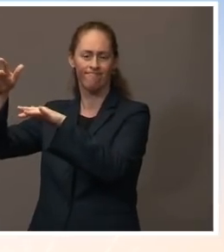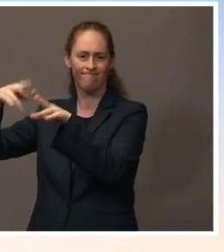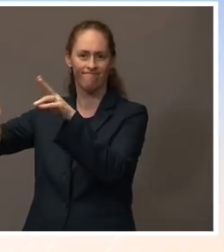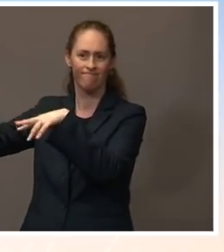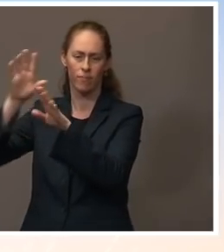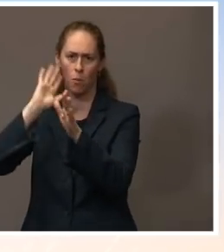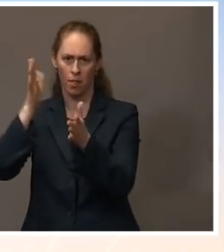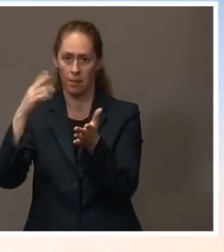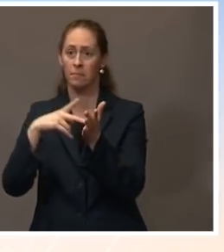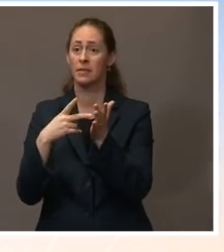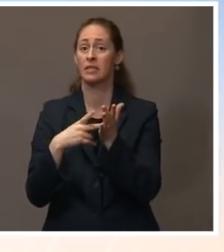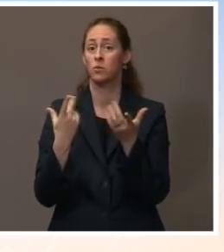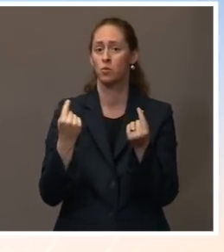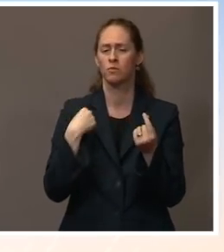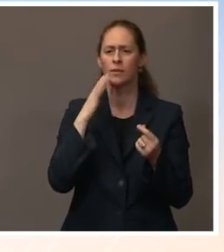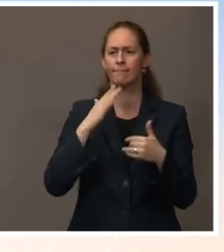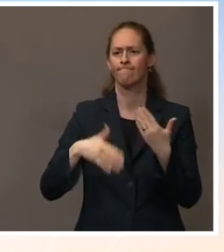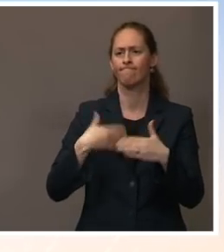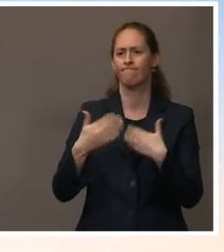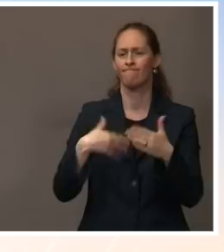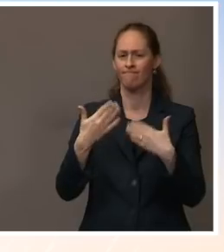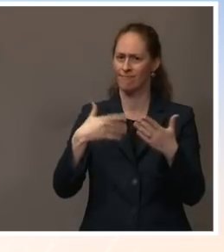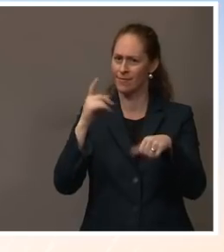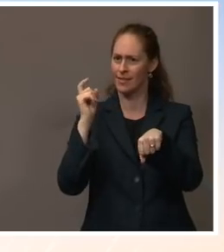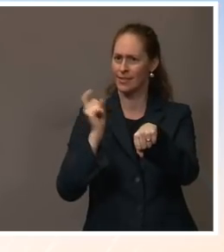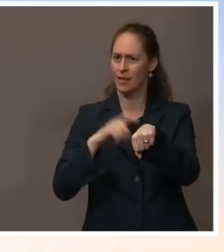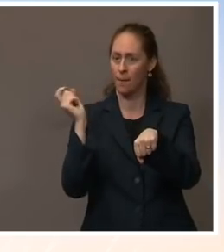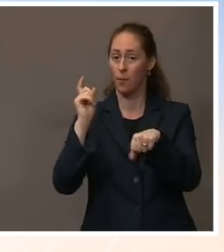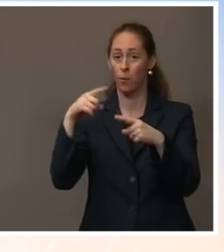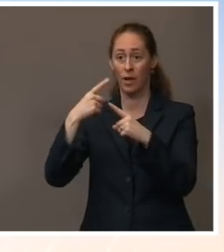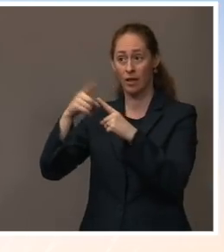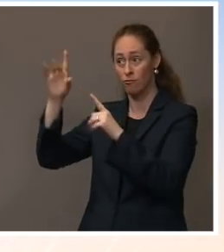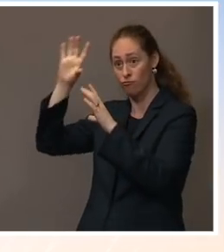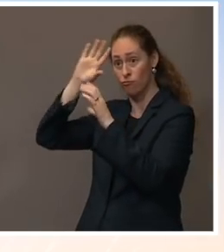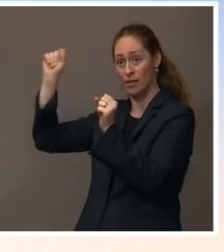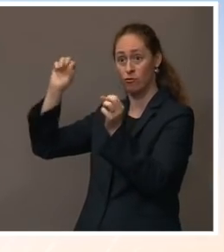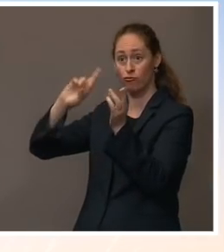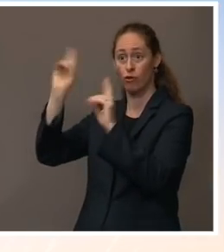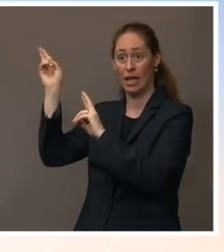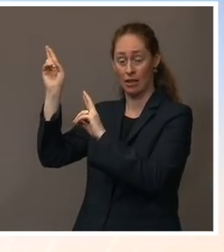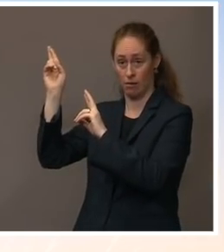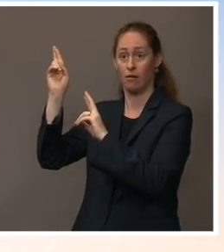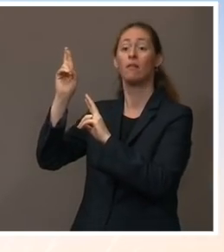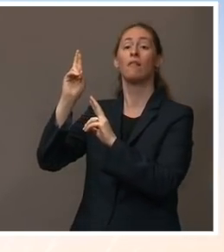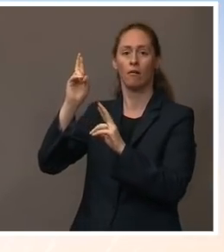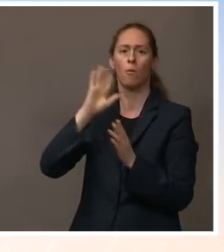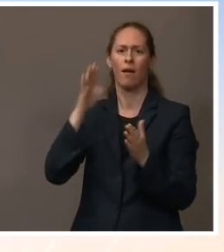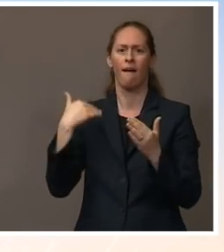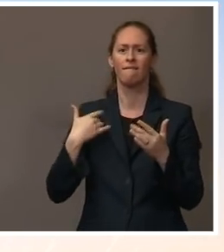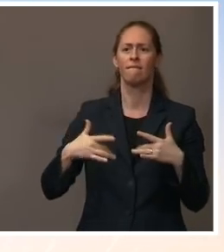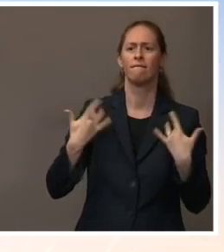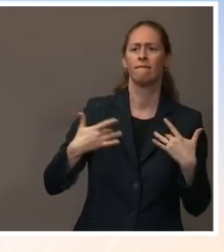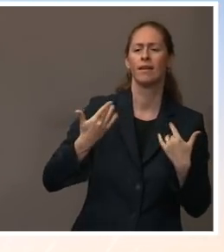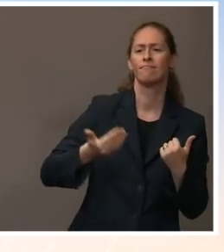when the President is getting ready to speak. So there are a couple of mechanics. Chris is going to be our special helper on this front today. Thank you.